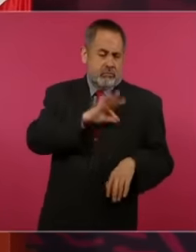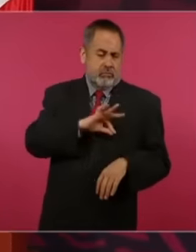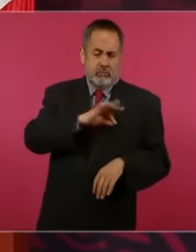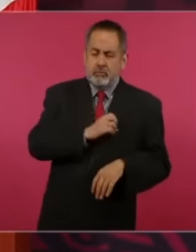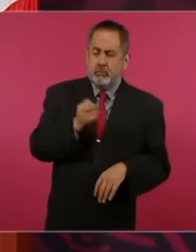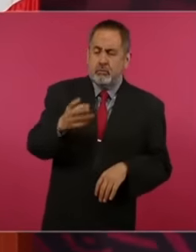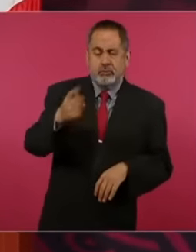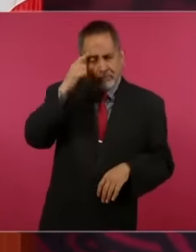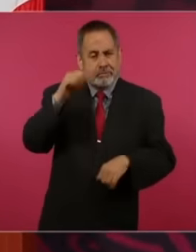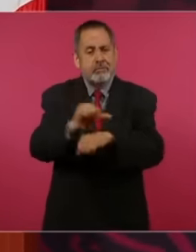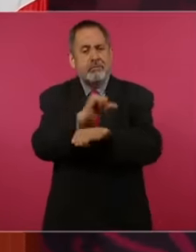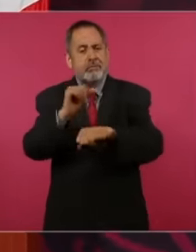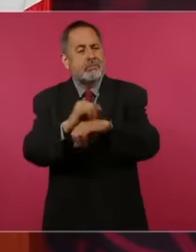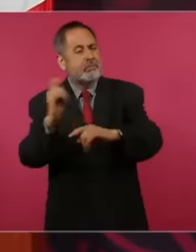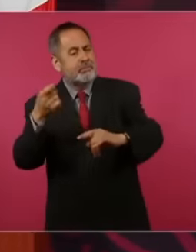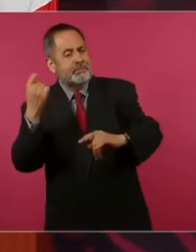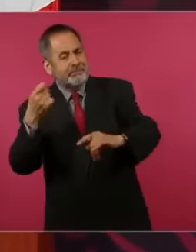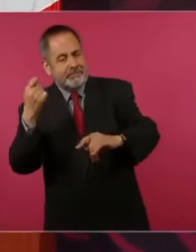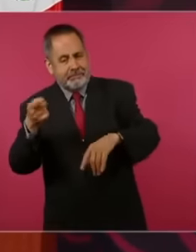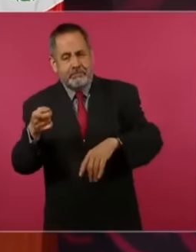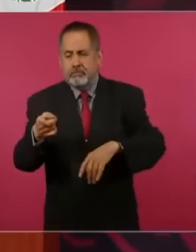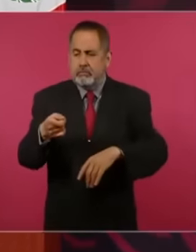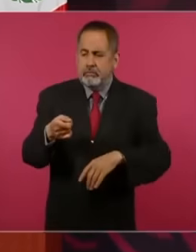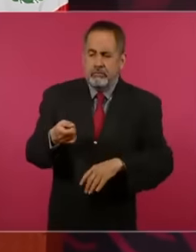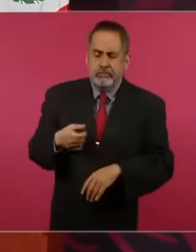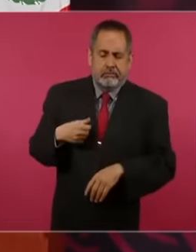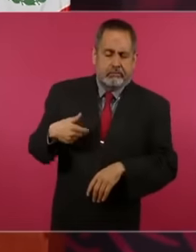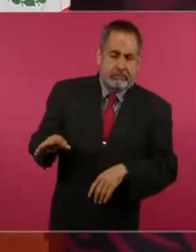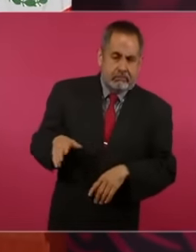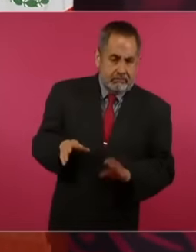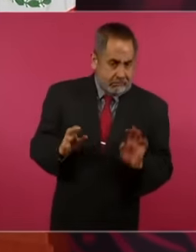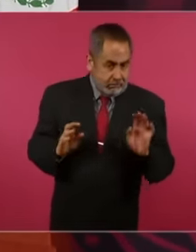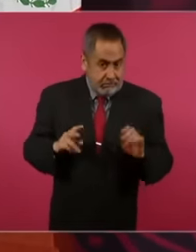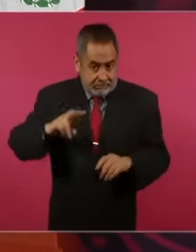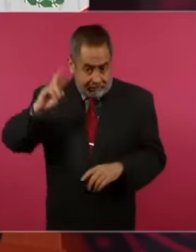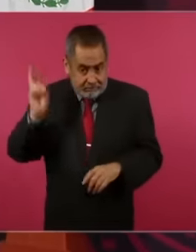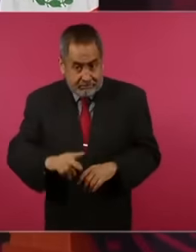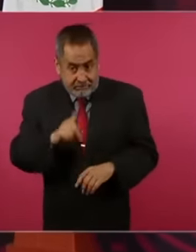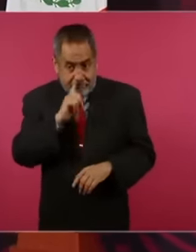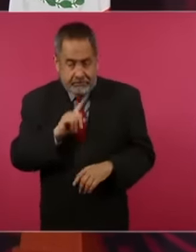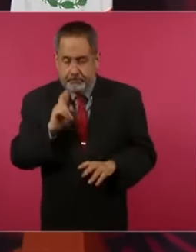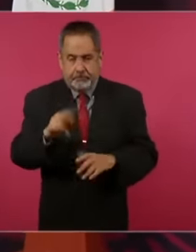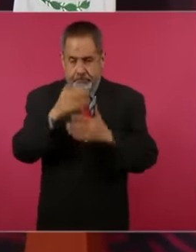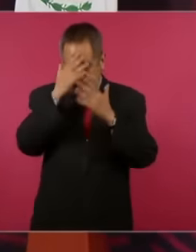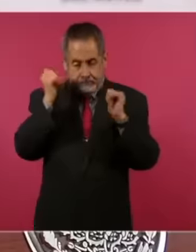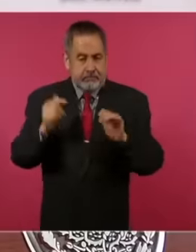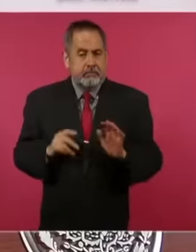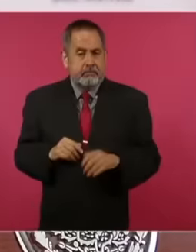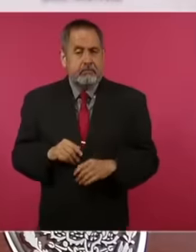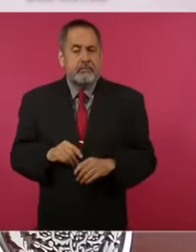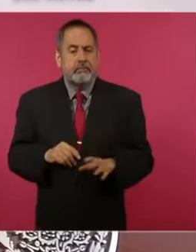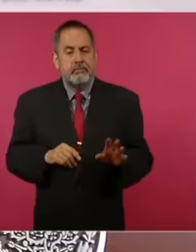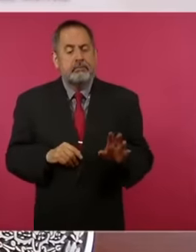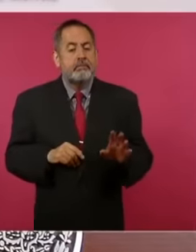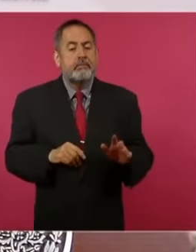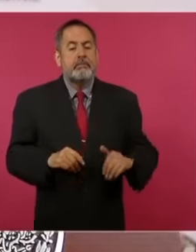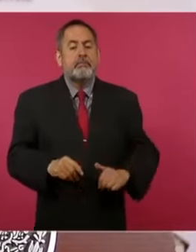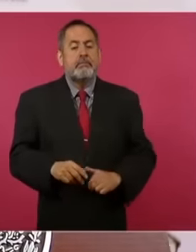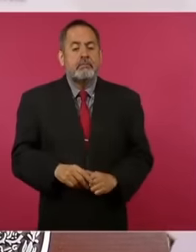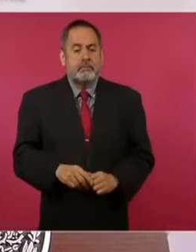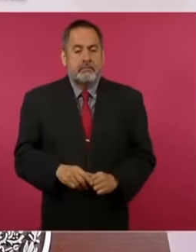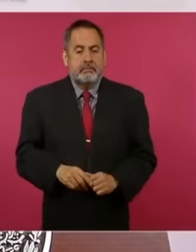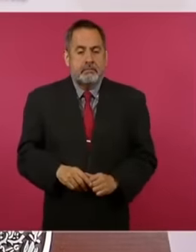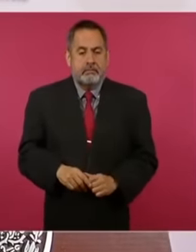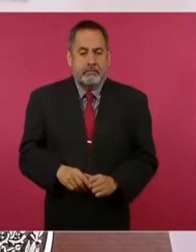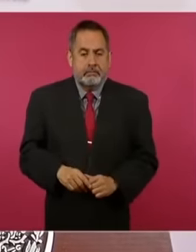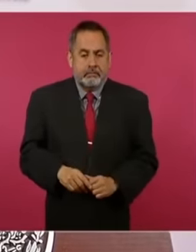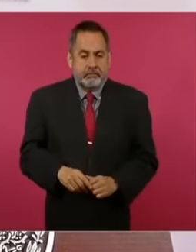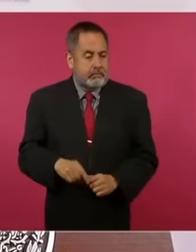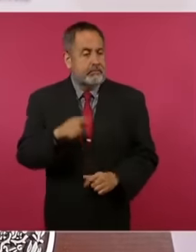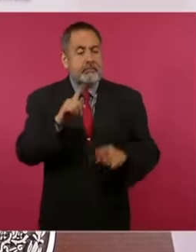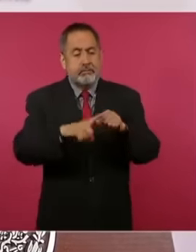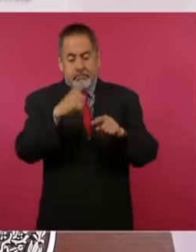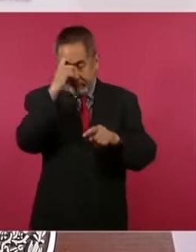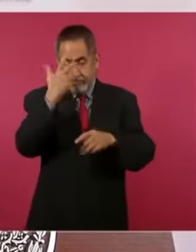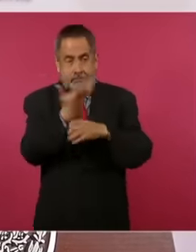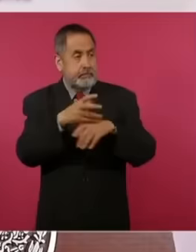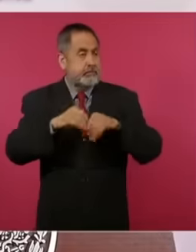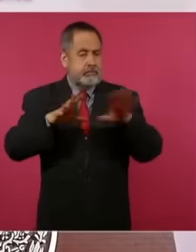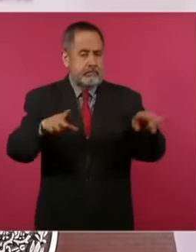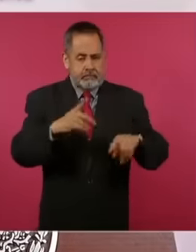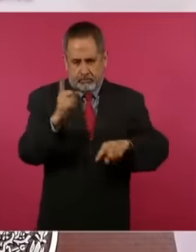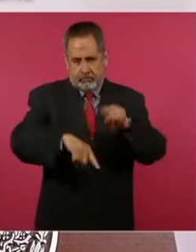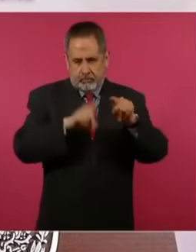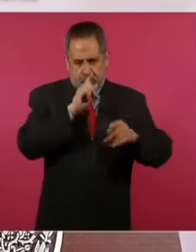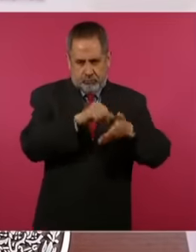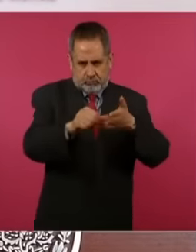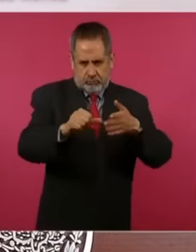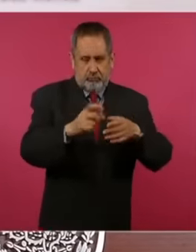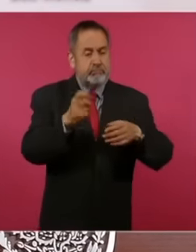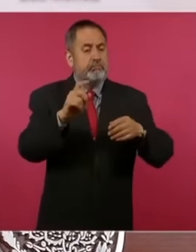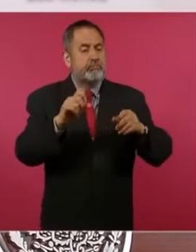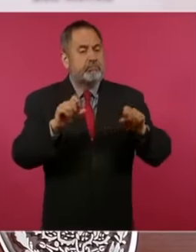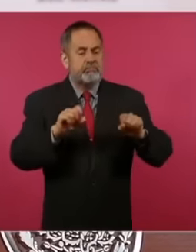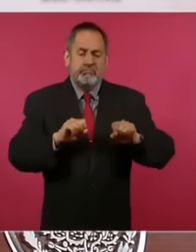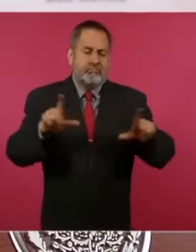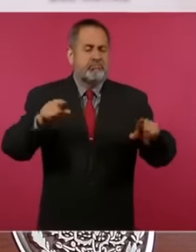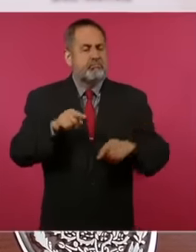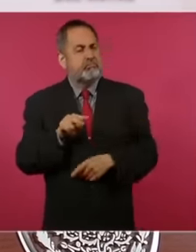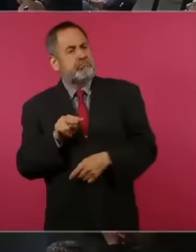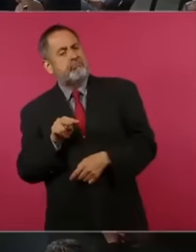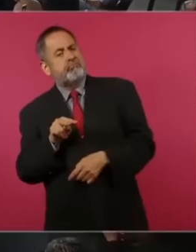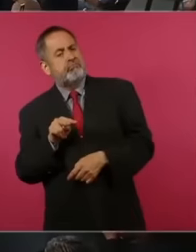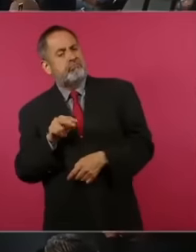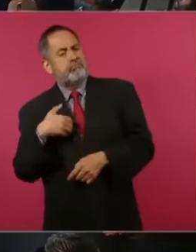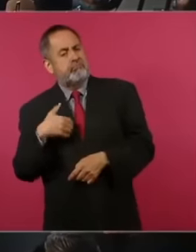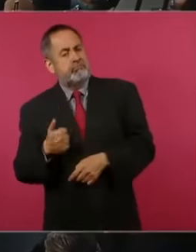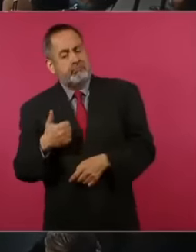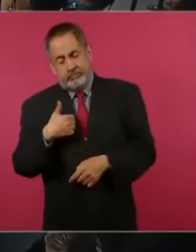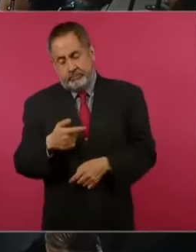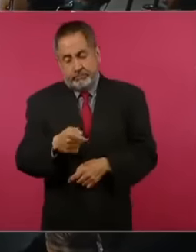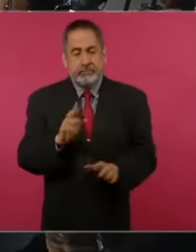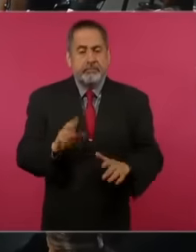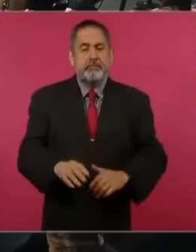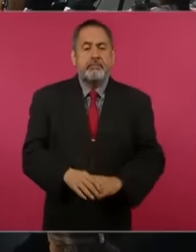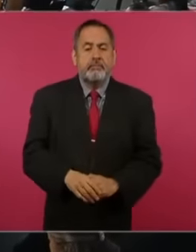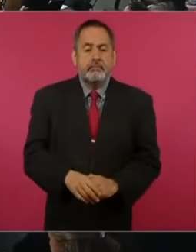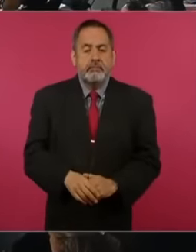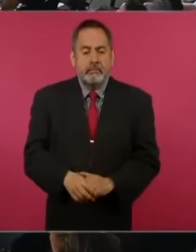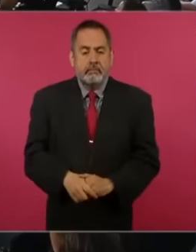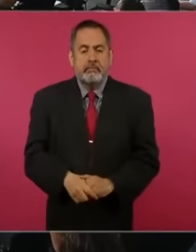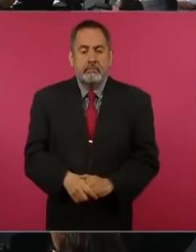. Who knows if it's real is coming, and let's not even mention the author of that message, but we do have to